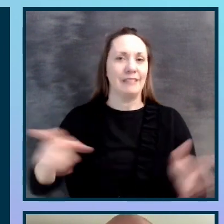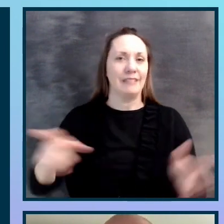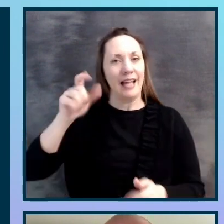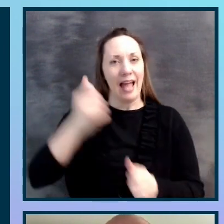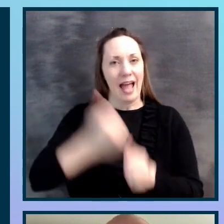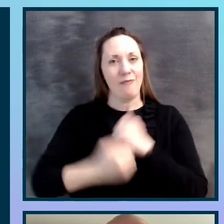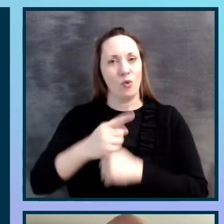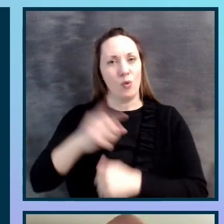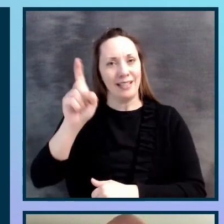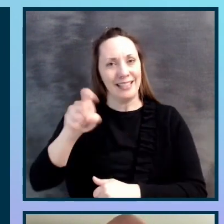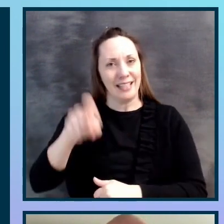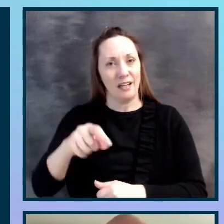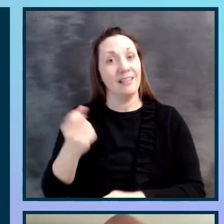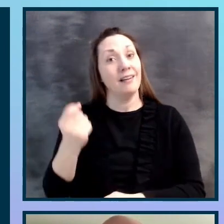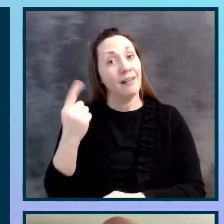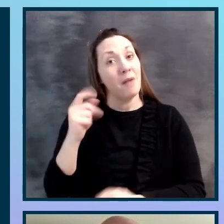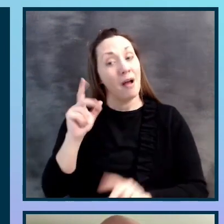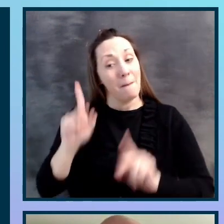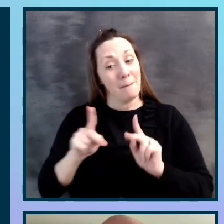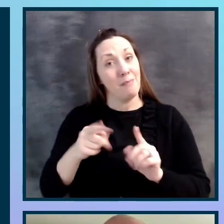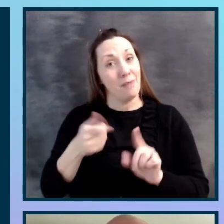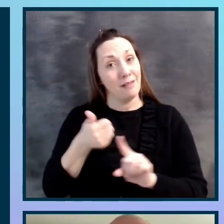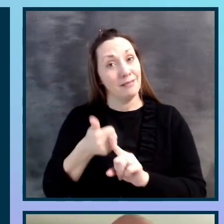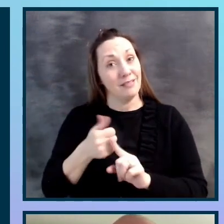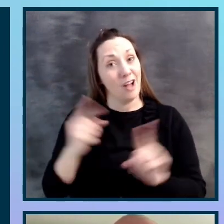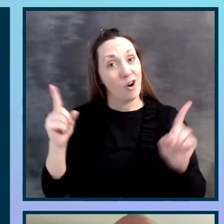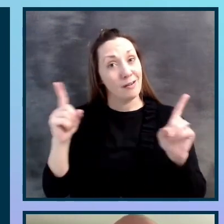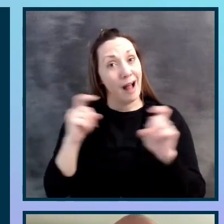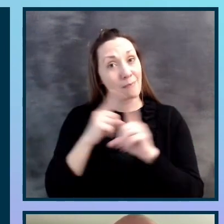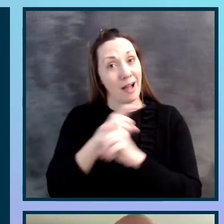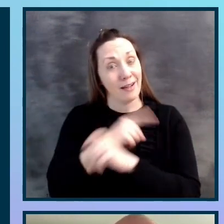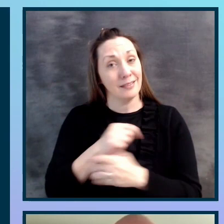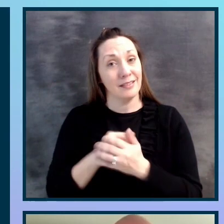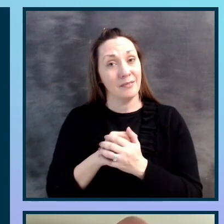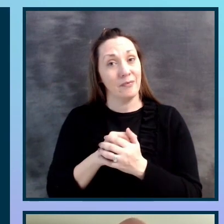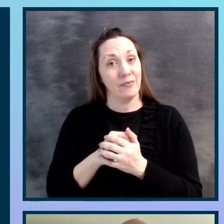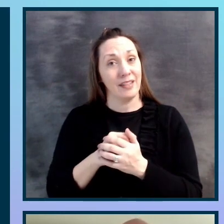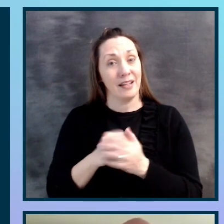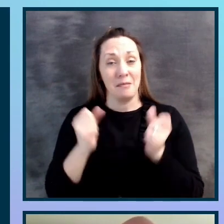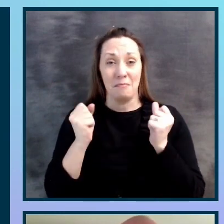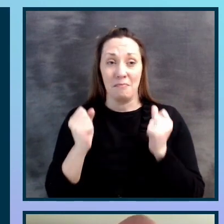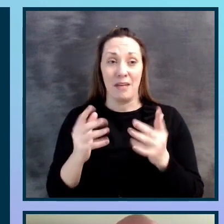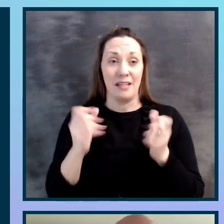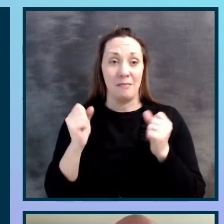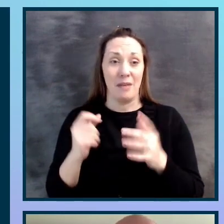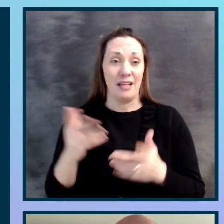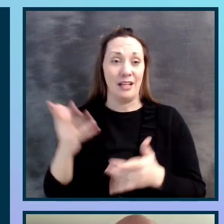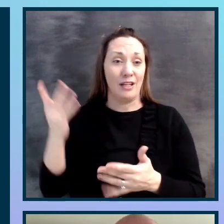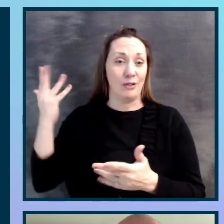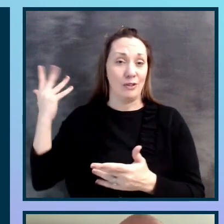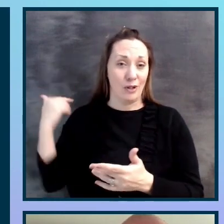And people are complex. Dieter Rams put this beautifully many, many, many years ago, wonderful product designer